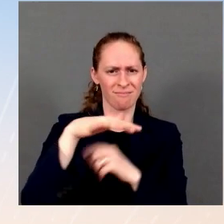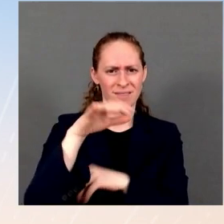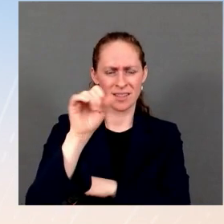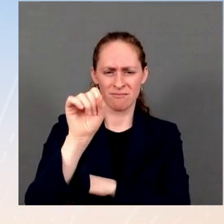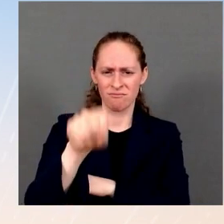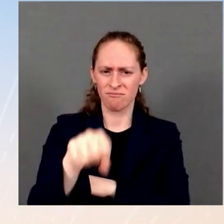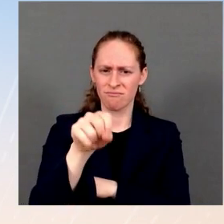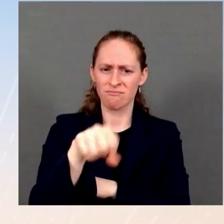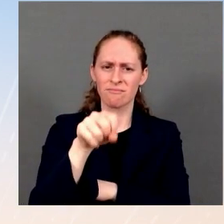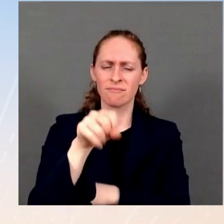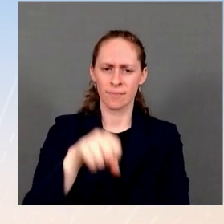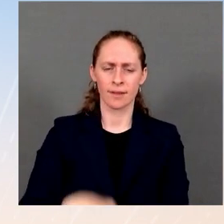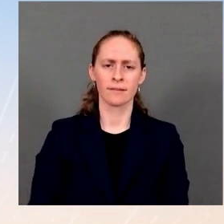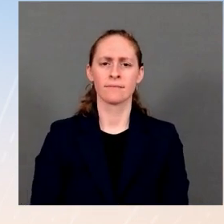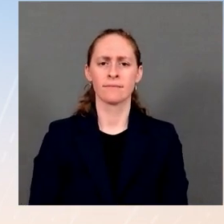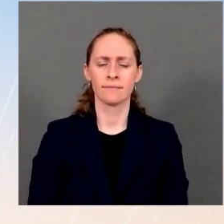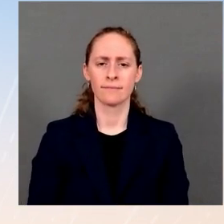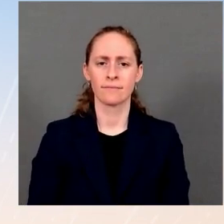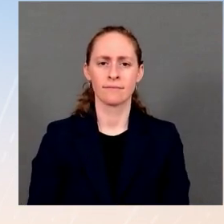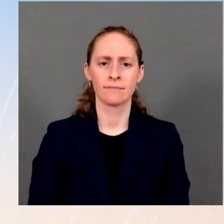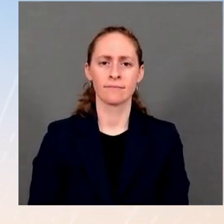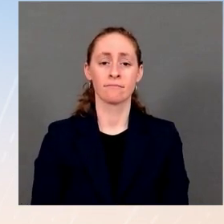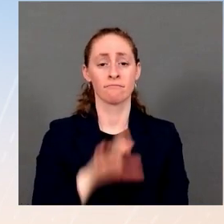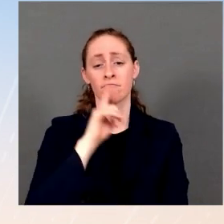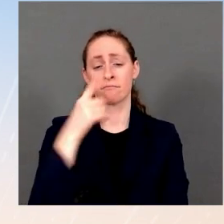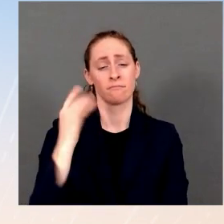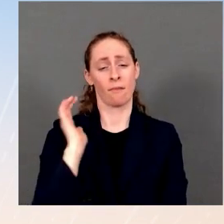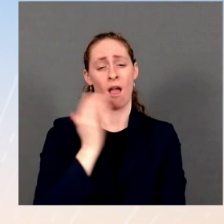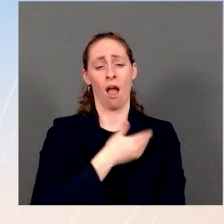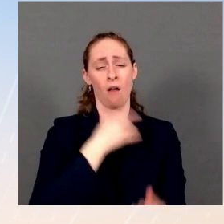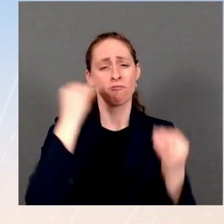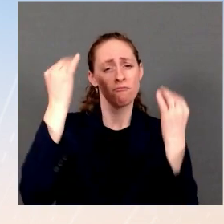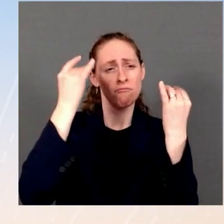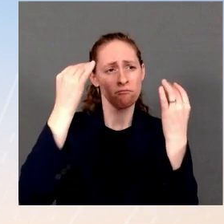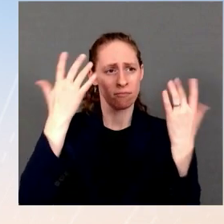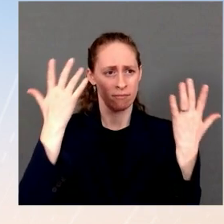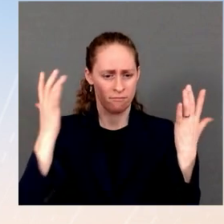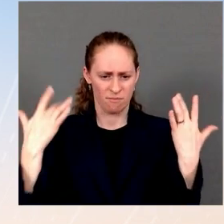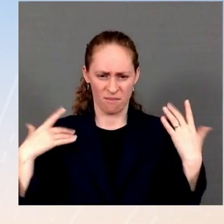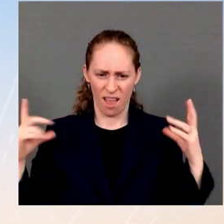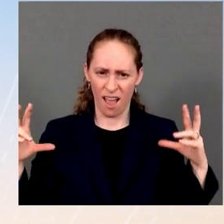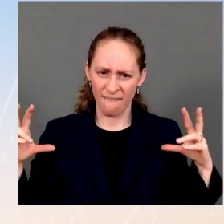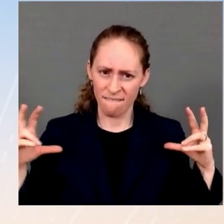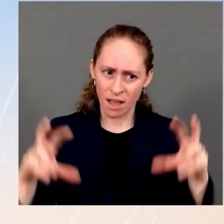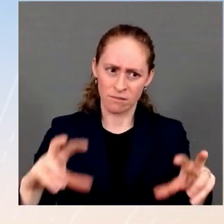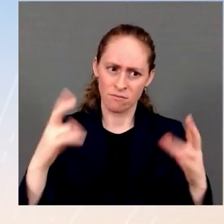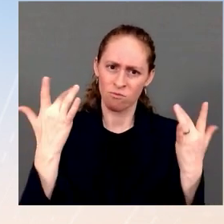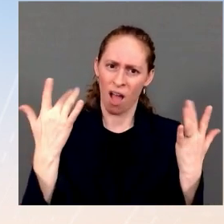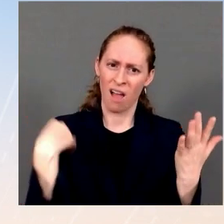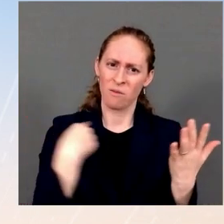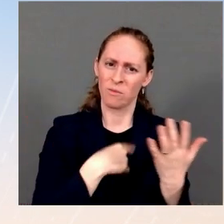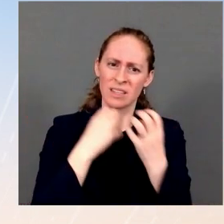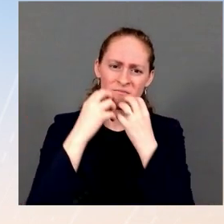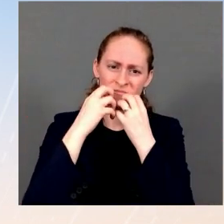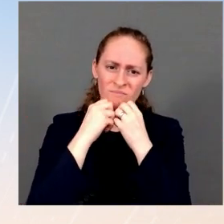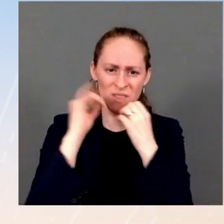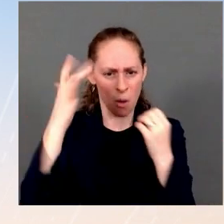And I think the point hopefully I've conveyed is: Simply by setting that goal, President Biden,